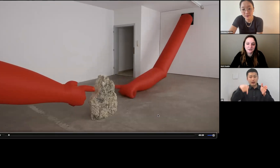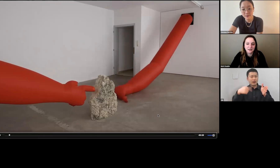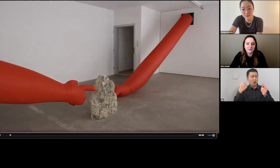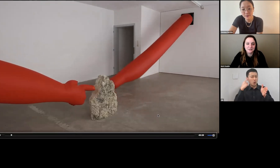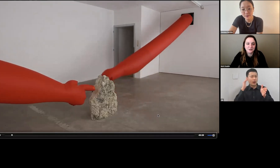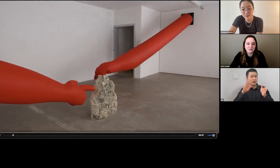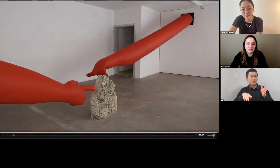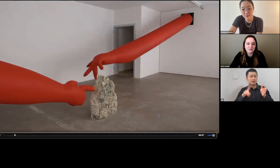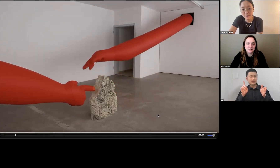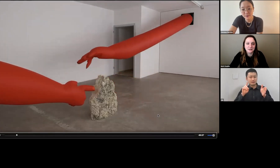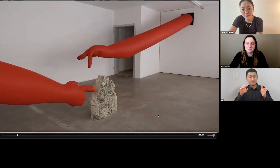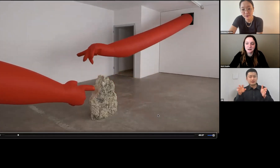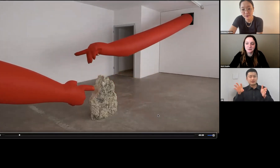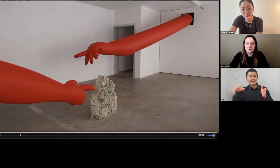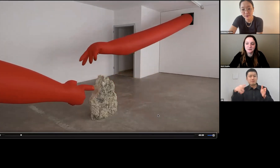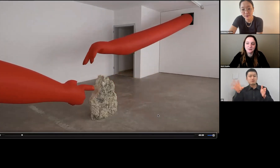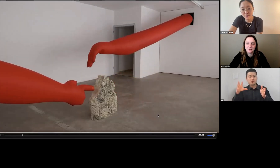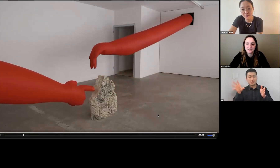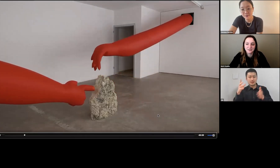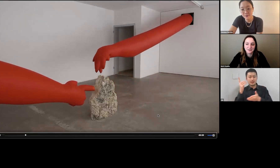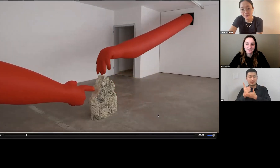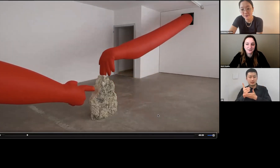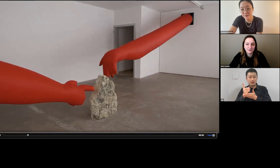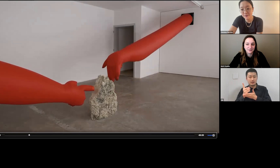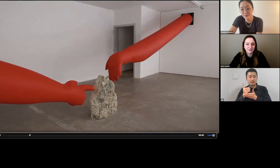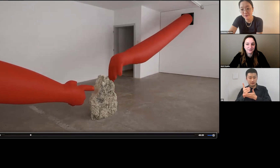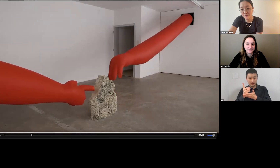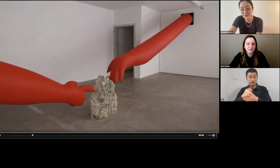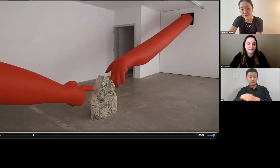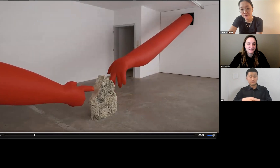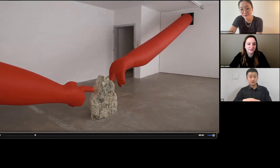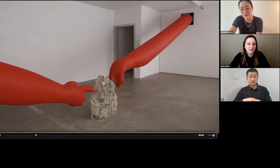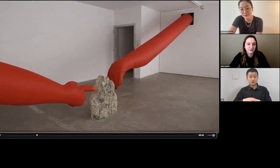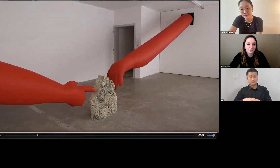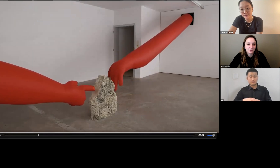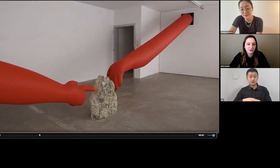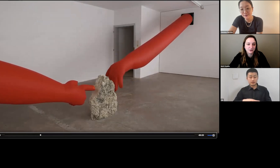And so this is the same sound.